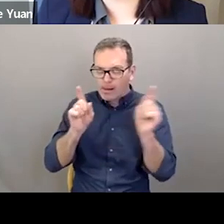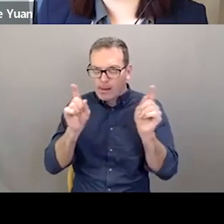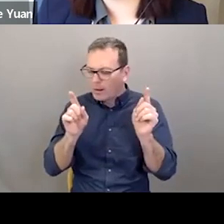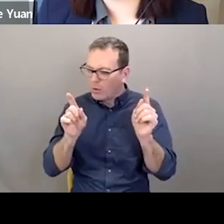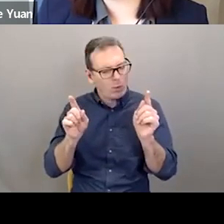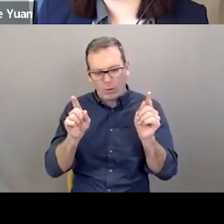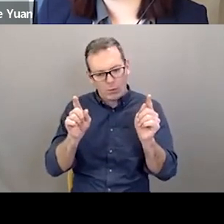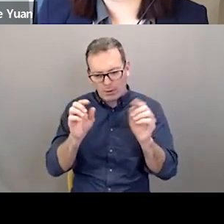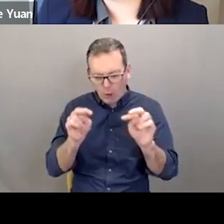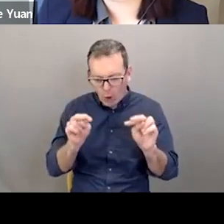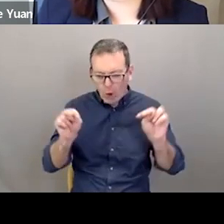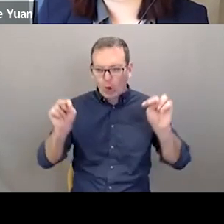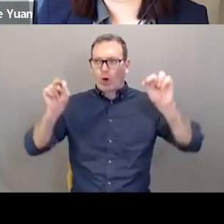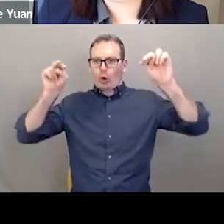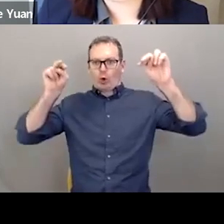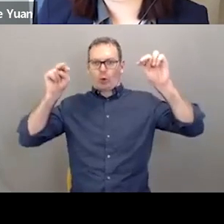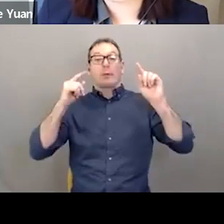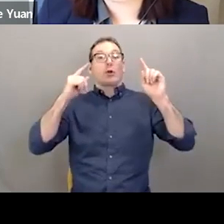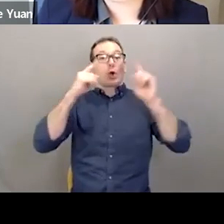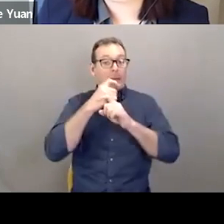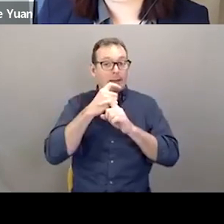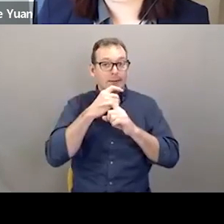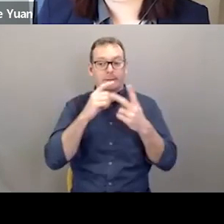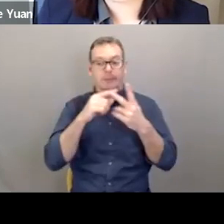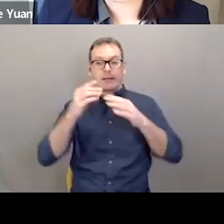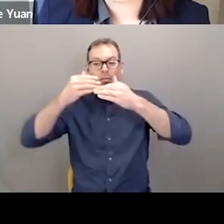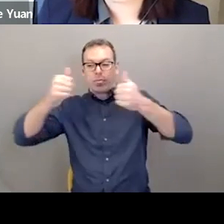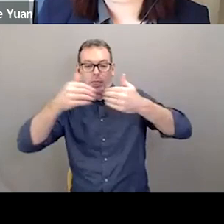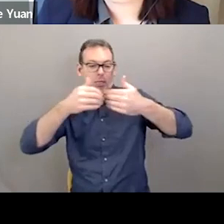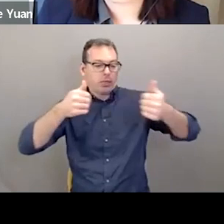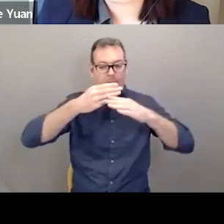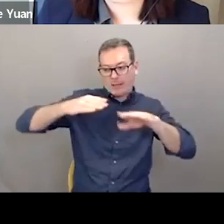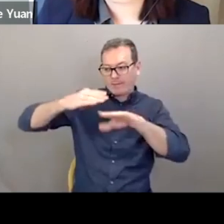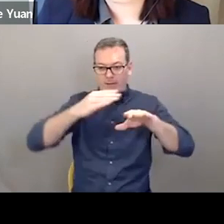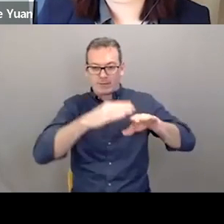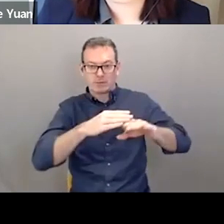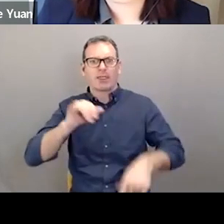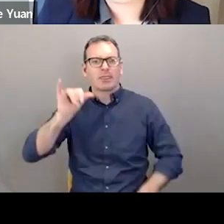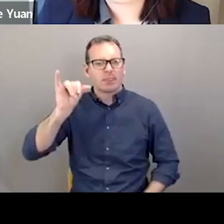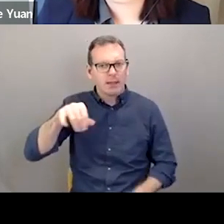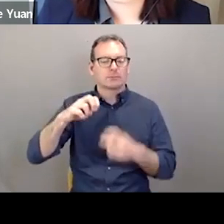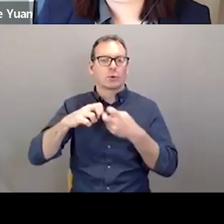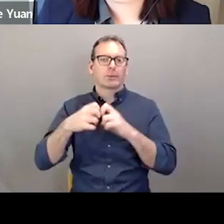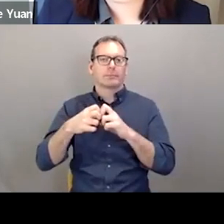is the problem and that needs to be resolved and so when there are government-led initiatives